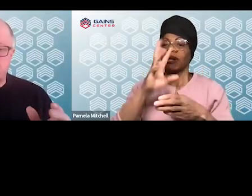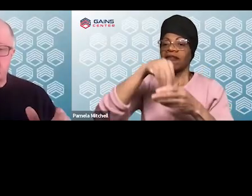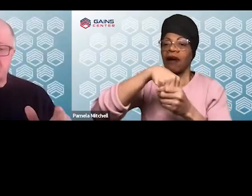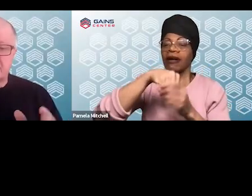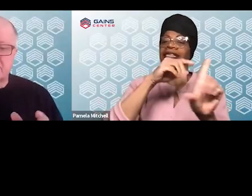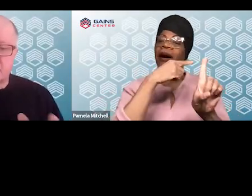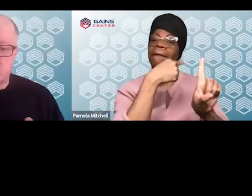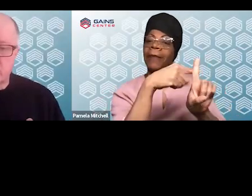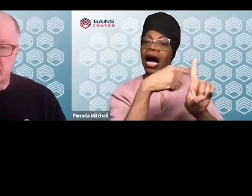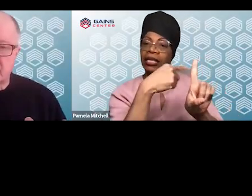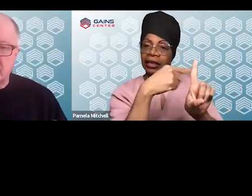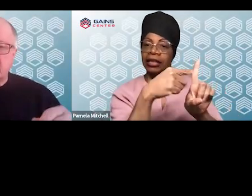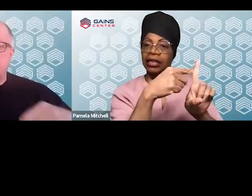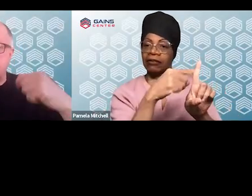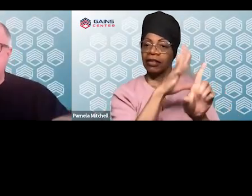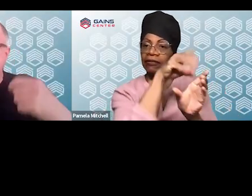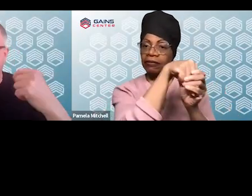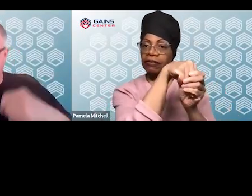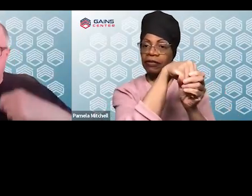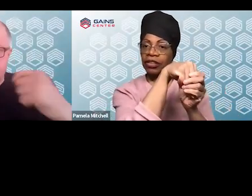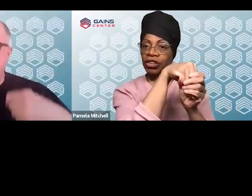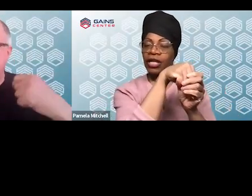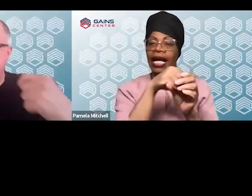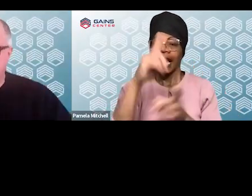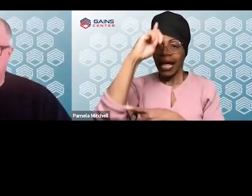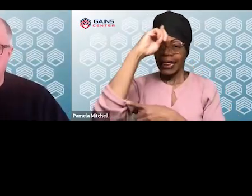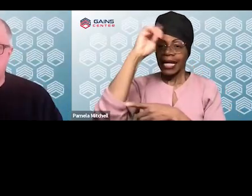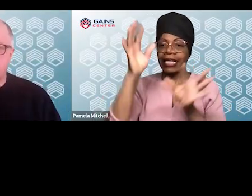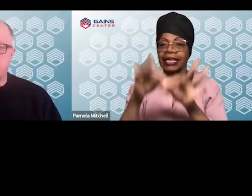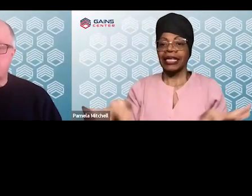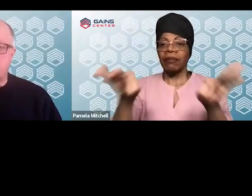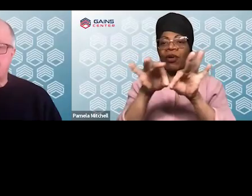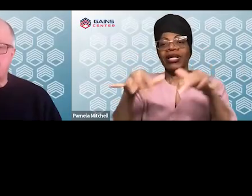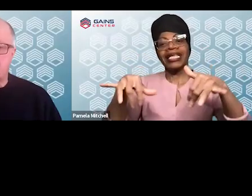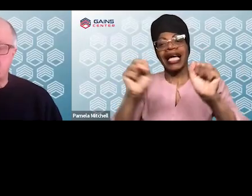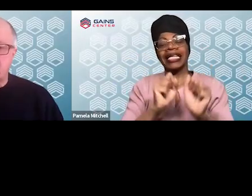And I think it's important that yes, these incentives, these gift cards that we provide